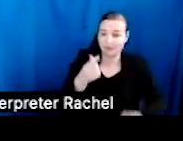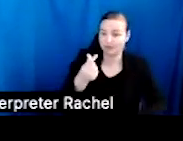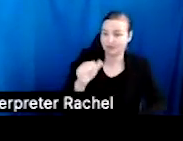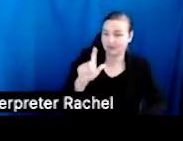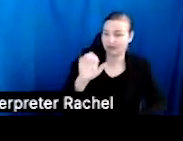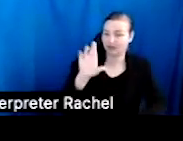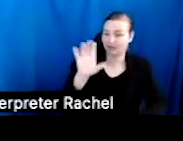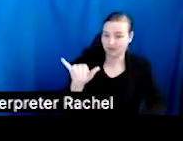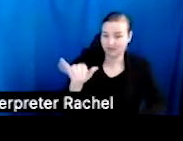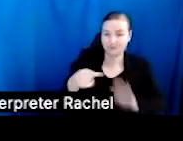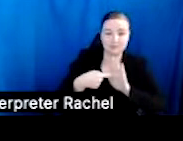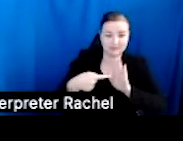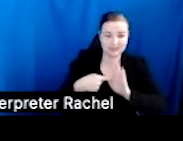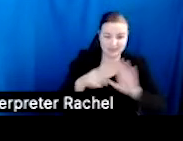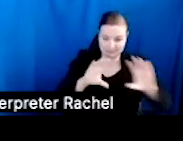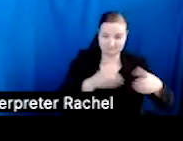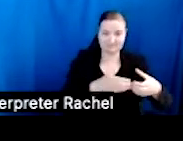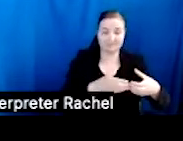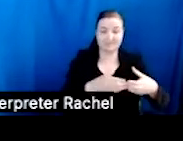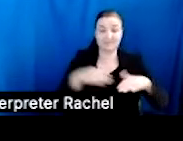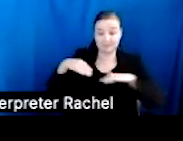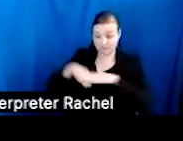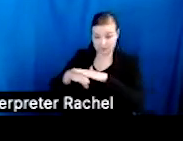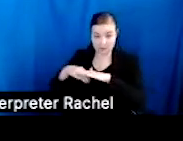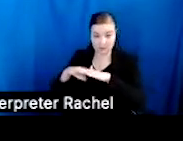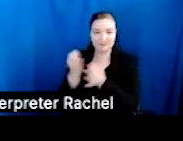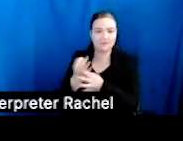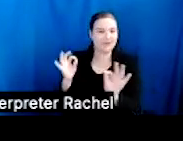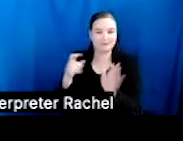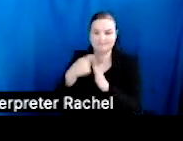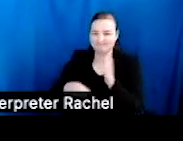and that admission should always be free, with the museum open until midnight two nights a week.